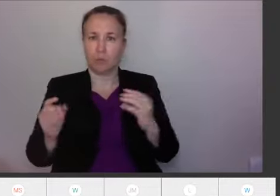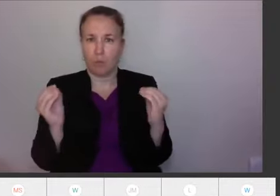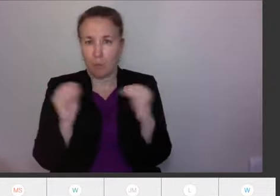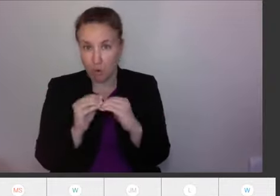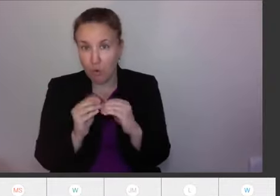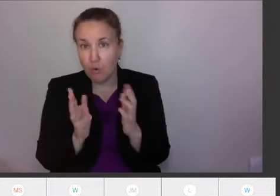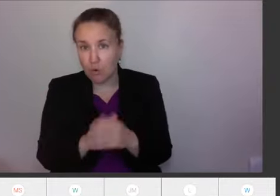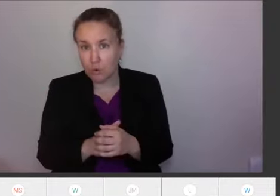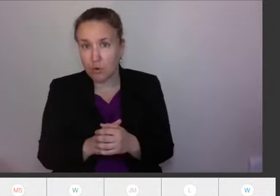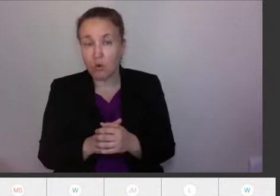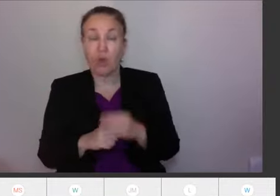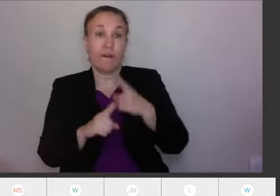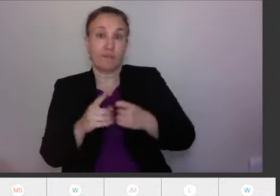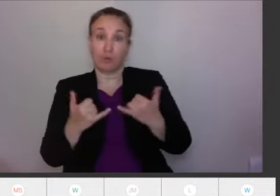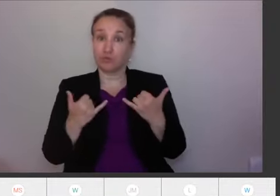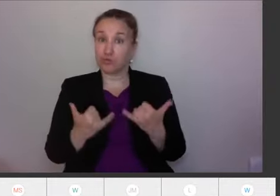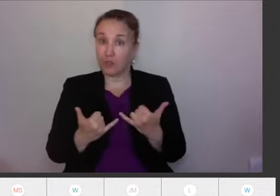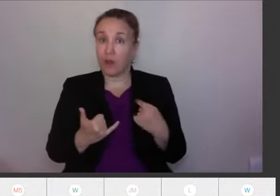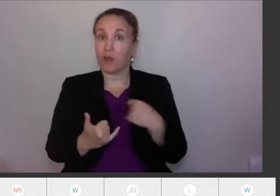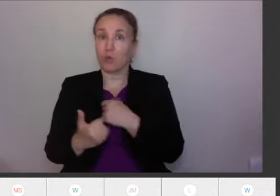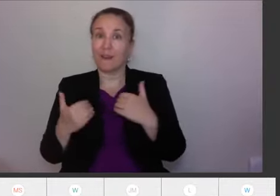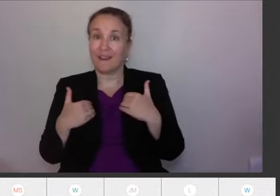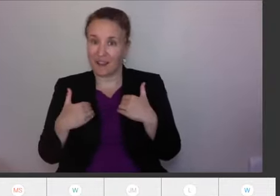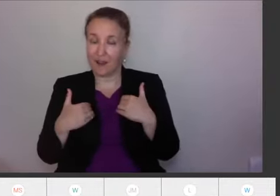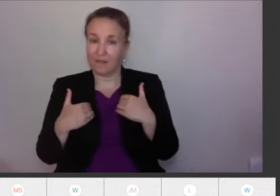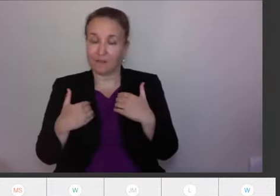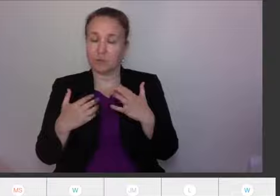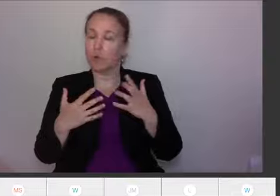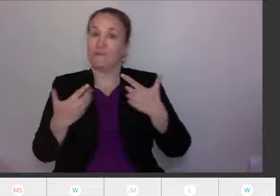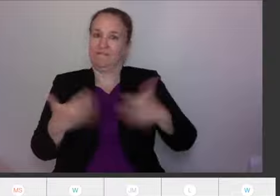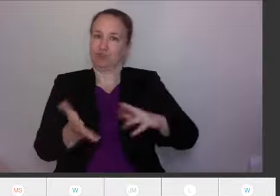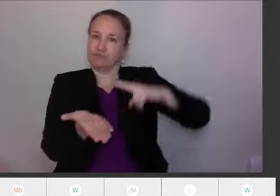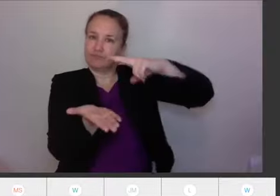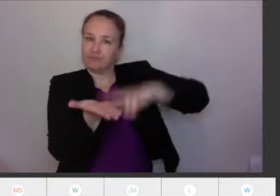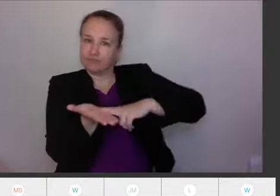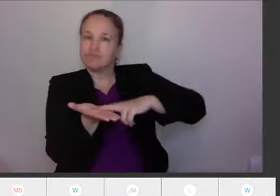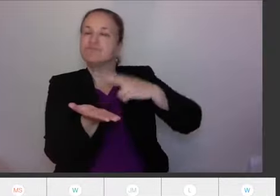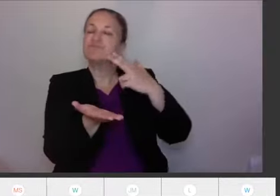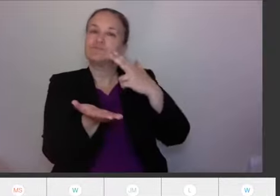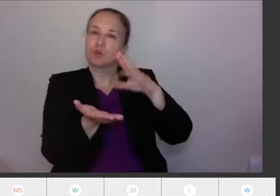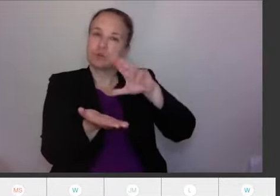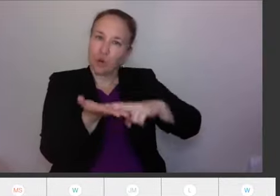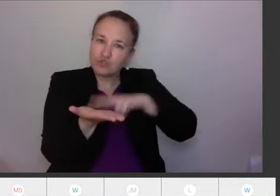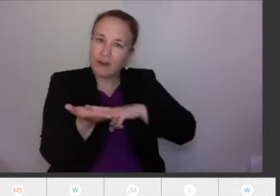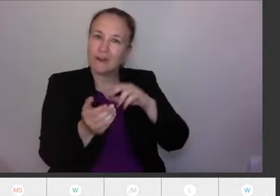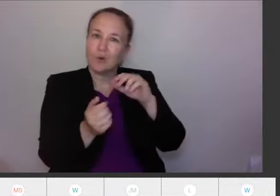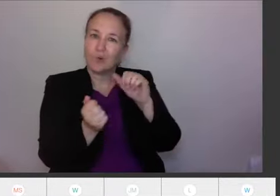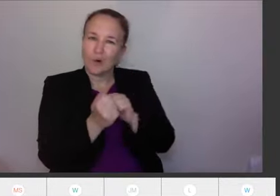as of today uh signed a contract with Mako Medical this is a company that